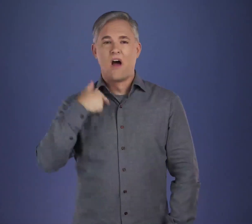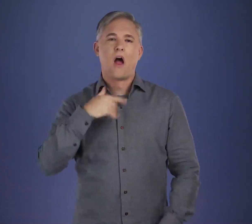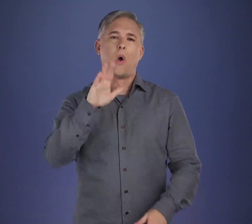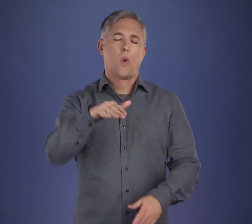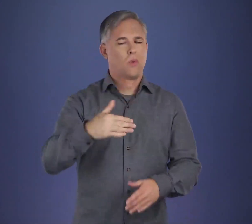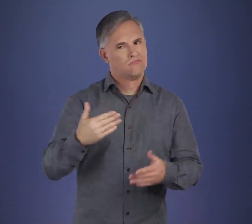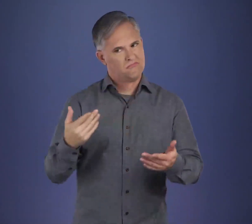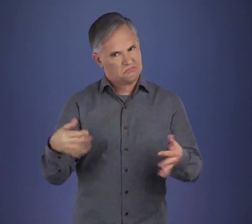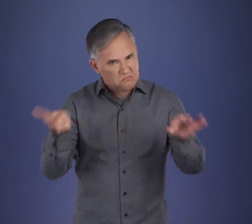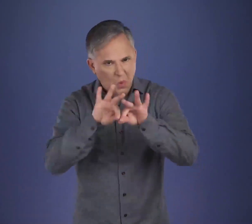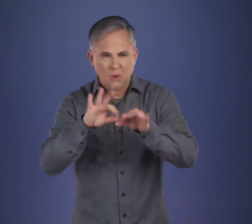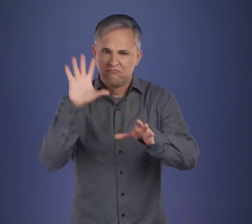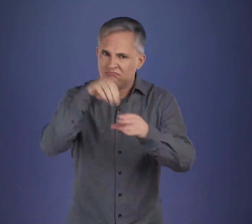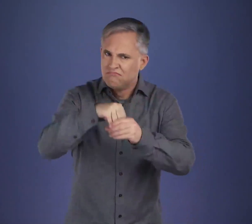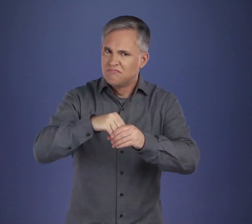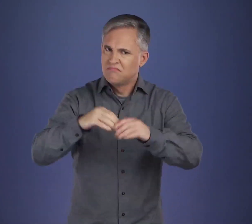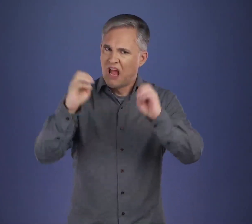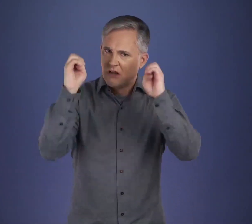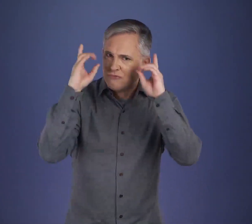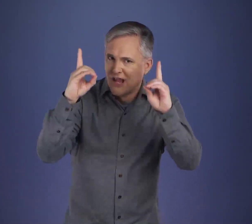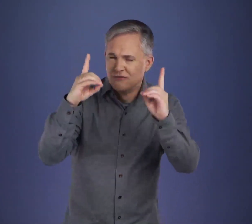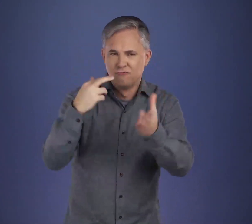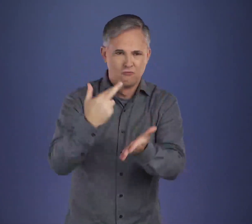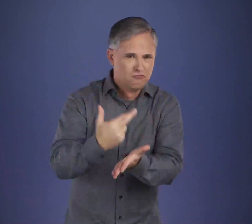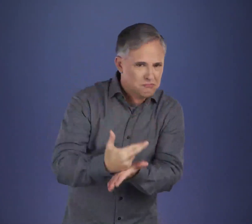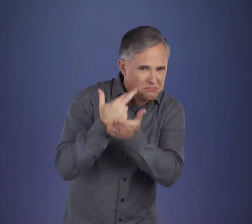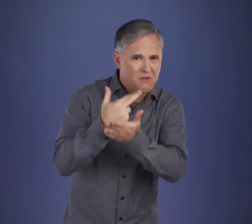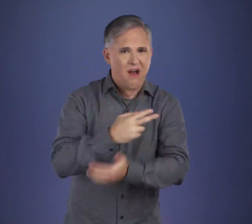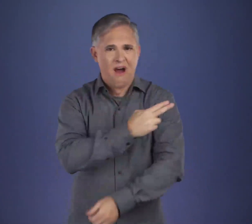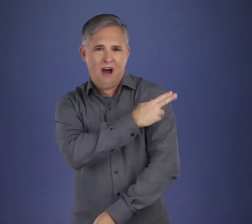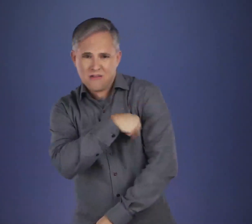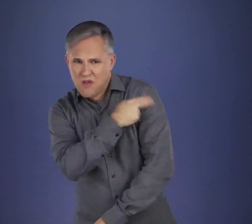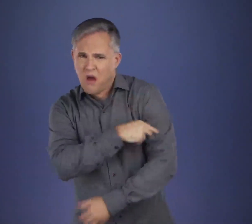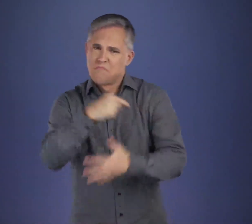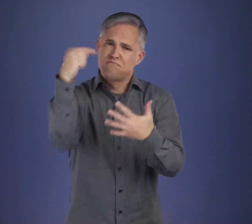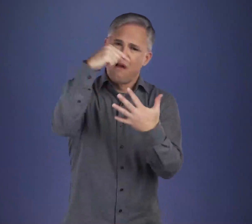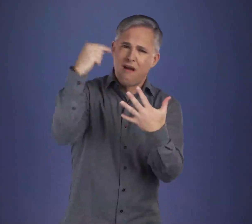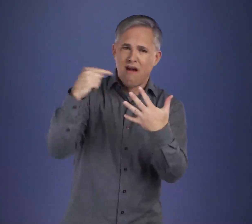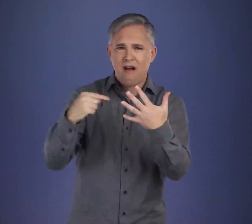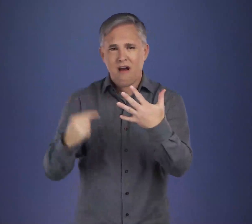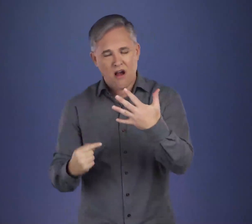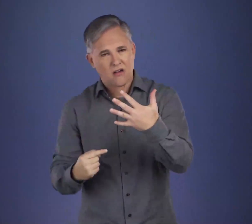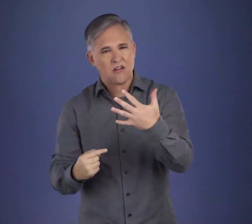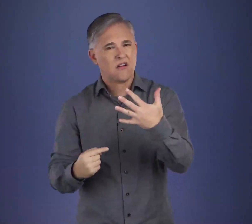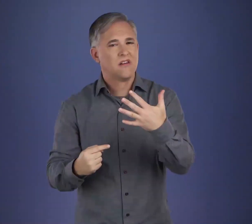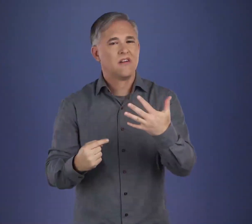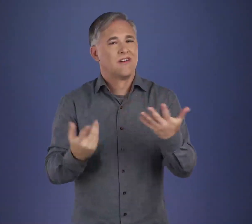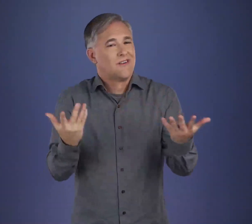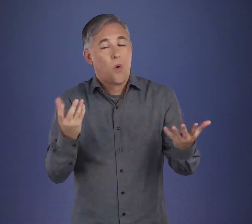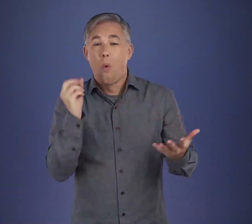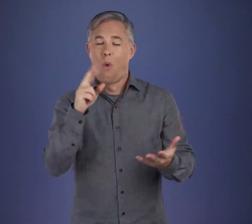that A.A. went in for education, hospitals, and rehabilitation? Suppose I’d suggested that I’d take a hand